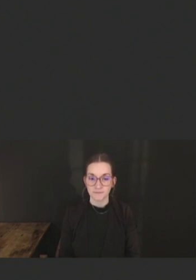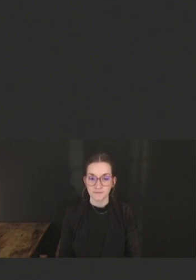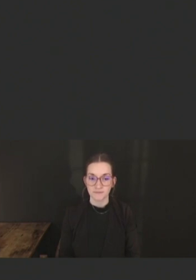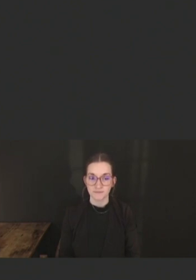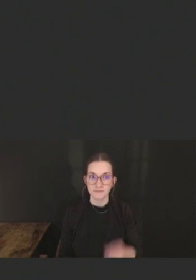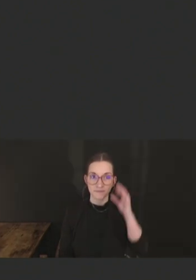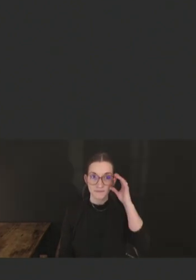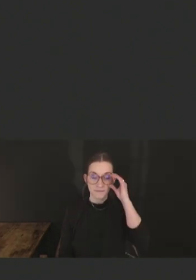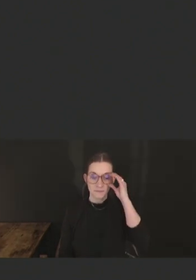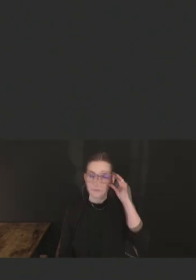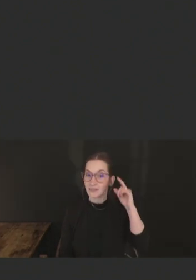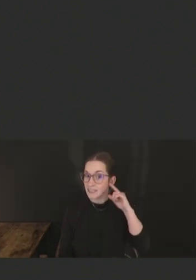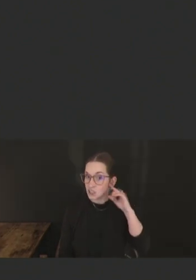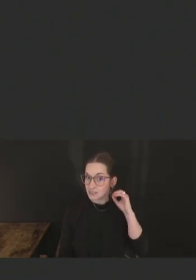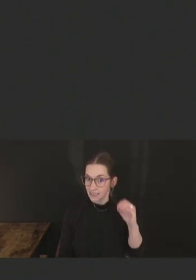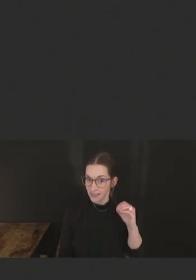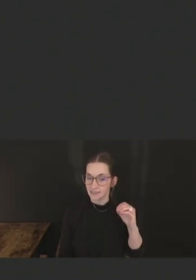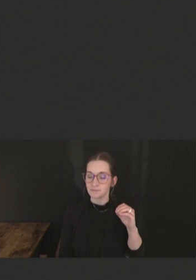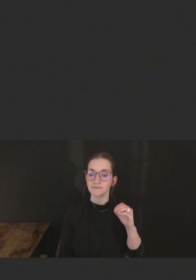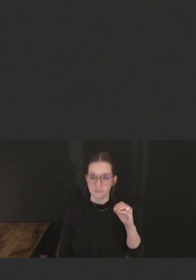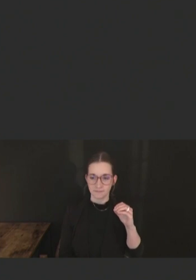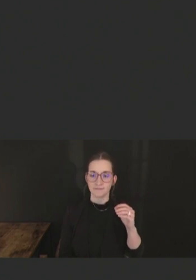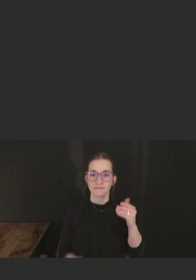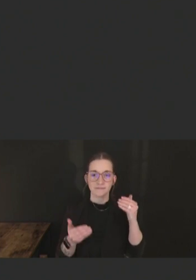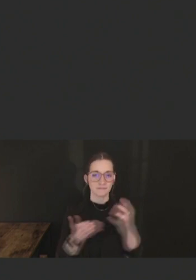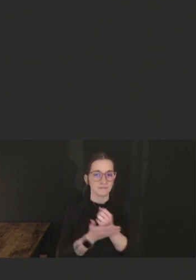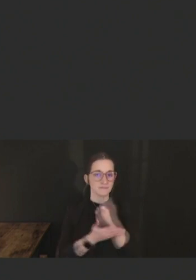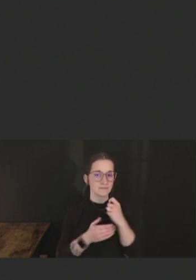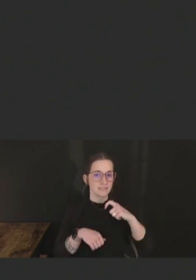Hearing none, it's now time for public comment.